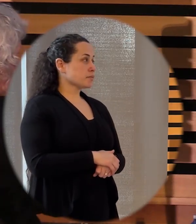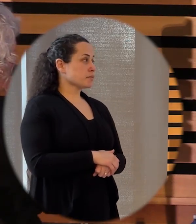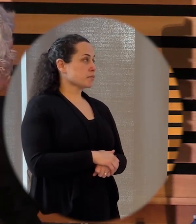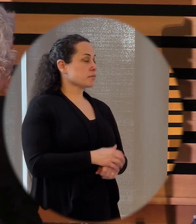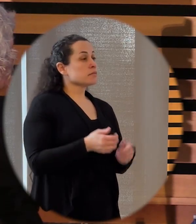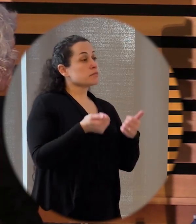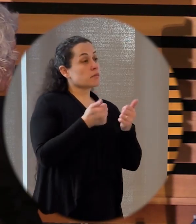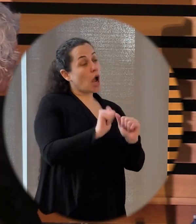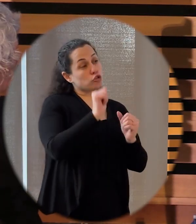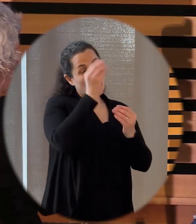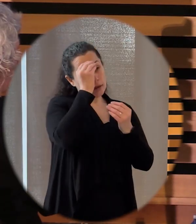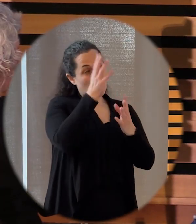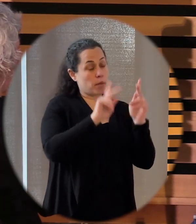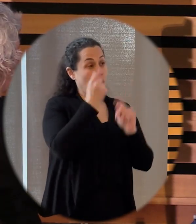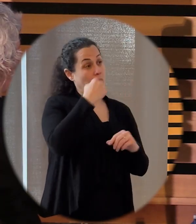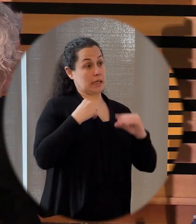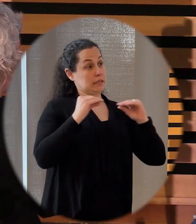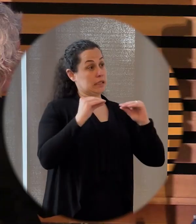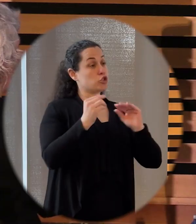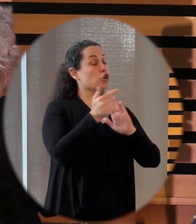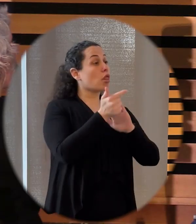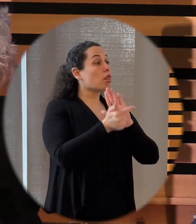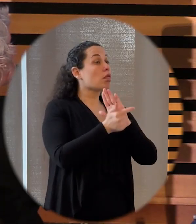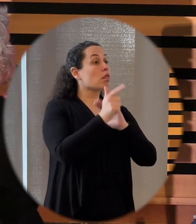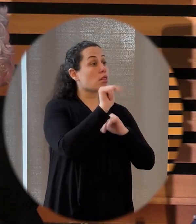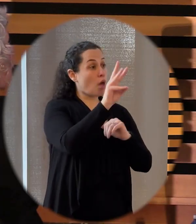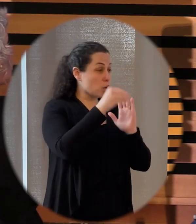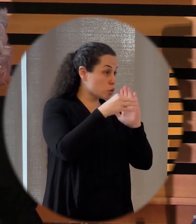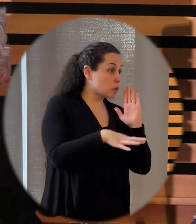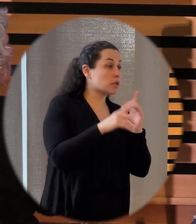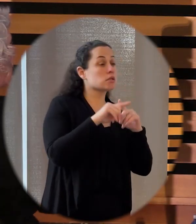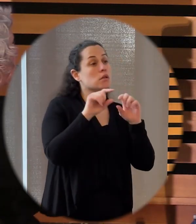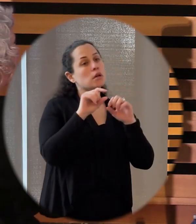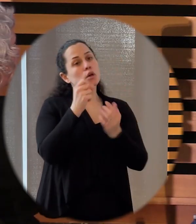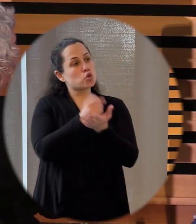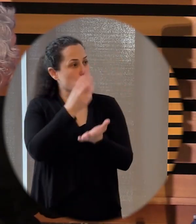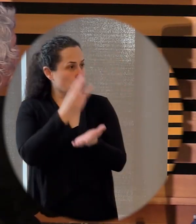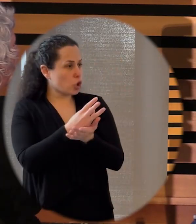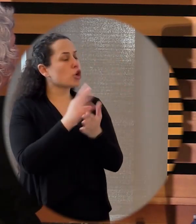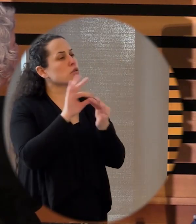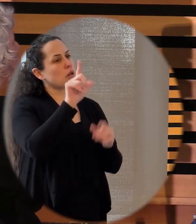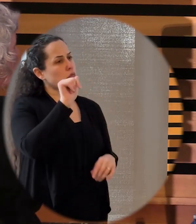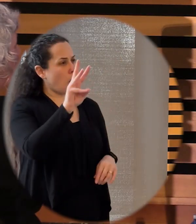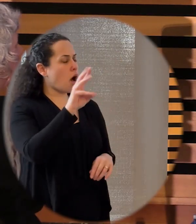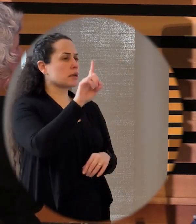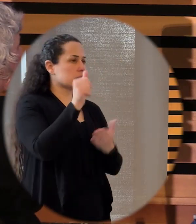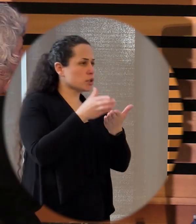I I teach law student I teach social workers about the law and disability rights because